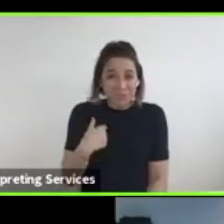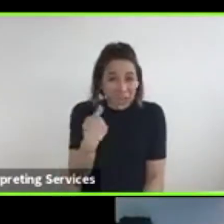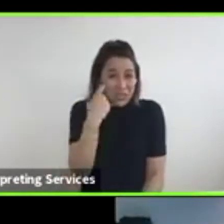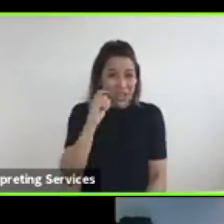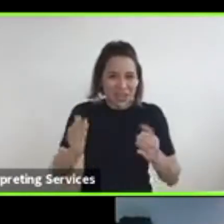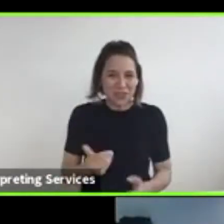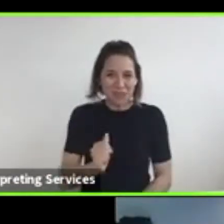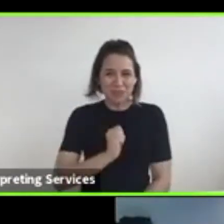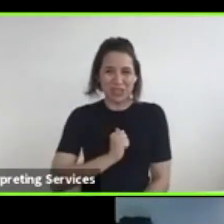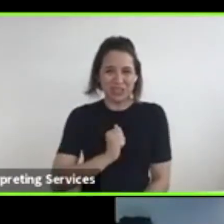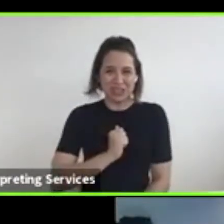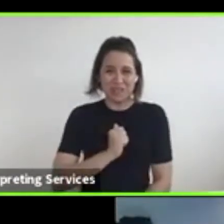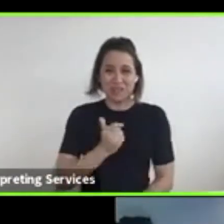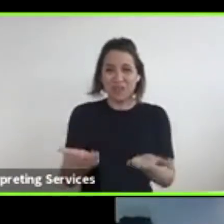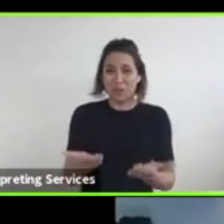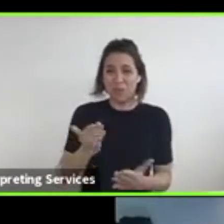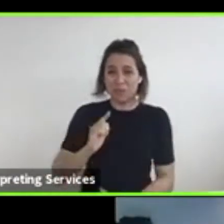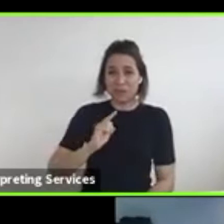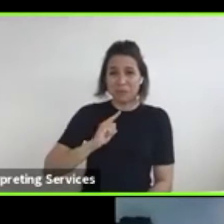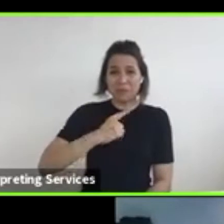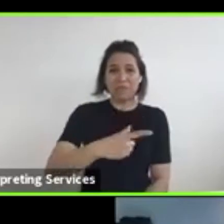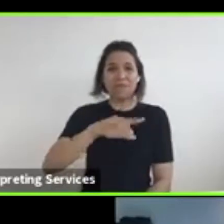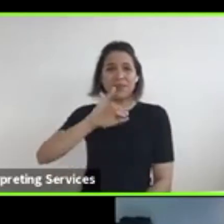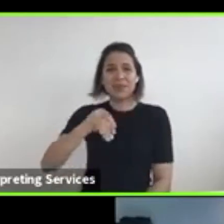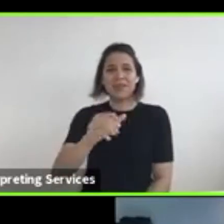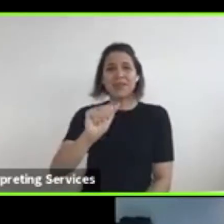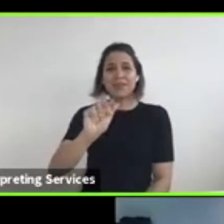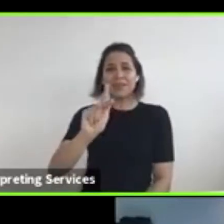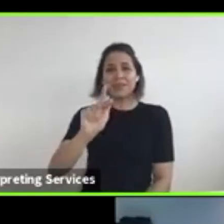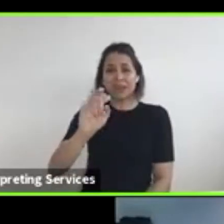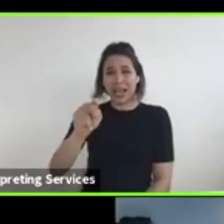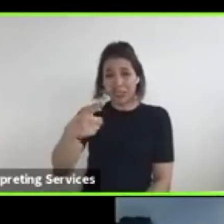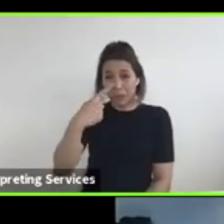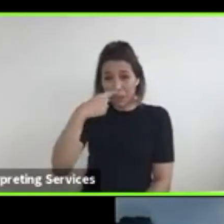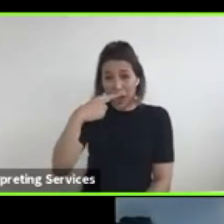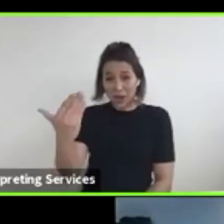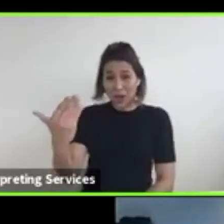SO MAYBE, JACKSON, AS THE PERSON, COMING IN, MAYBE YOU GO AHEAD AND INTRODUCE YOURSELF,